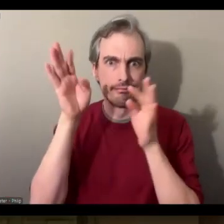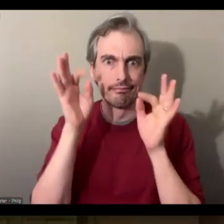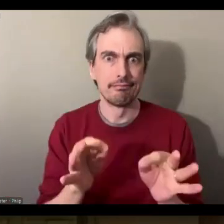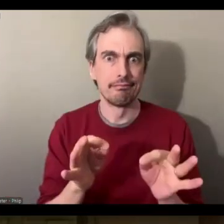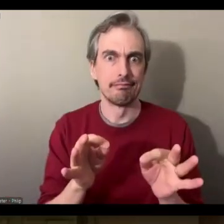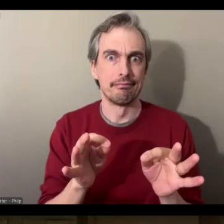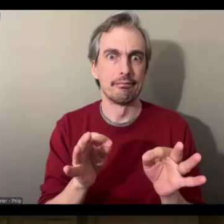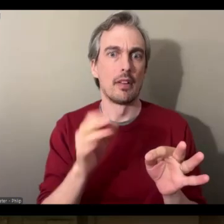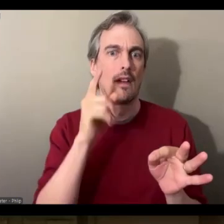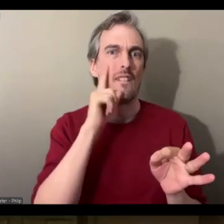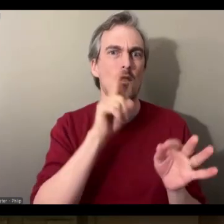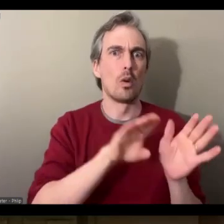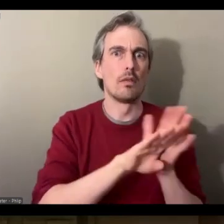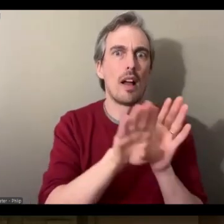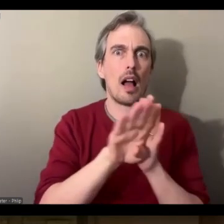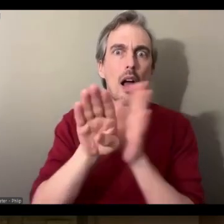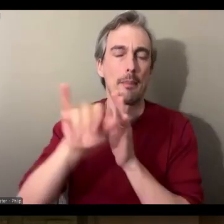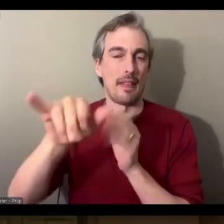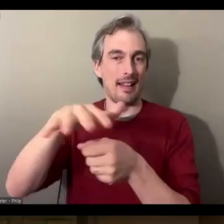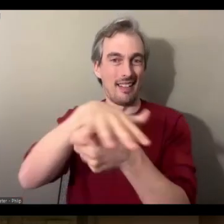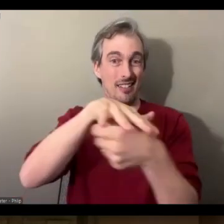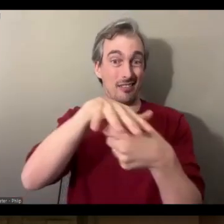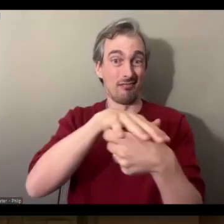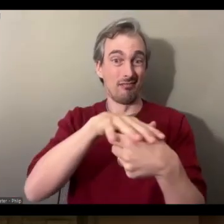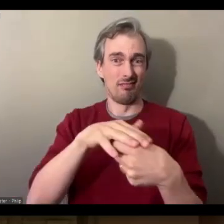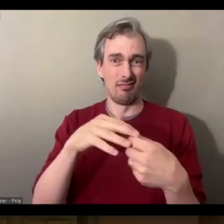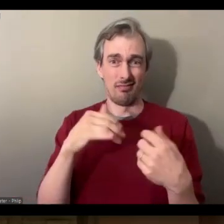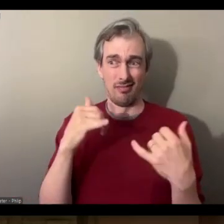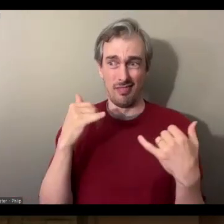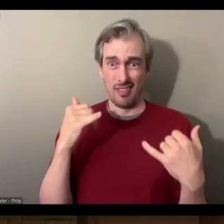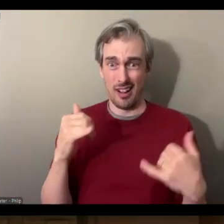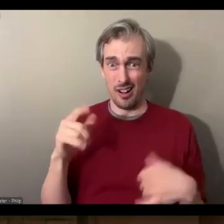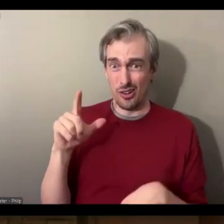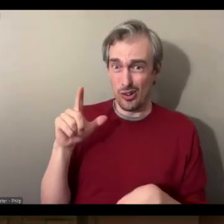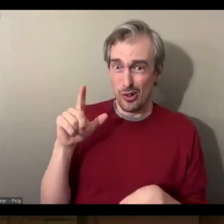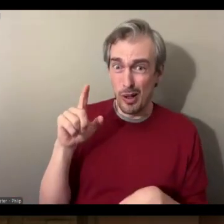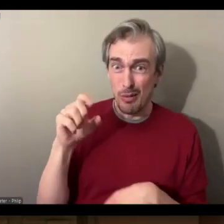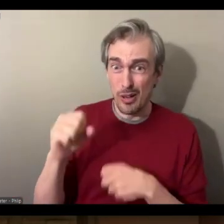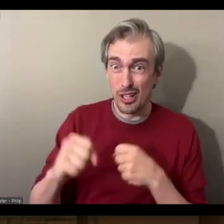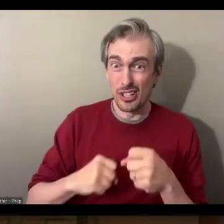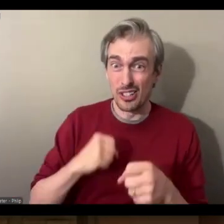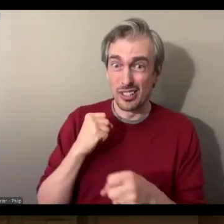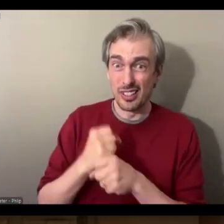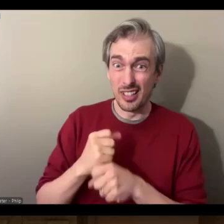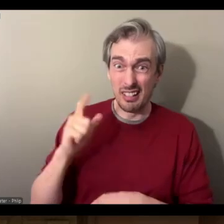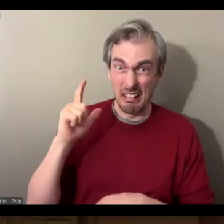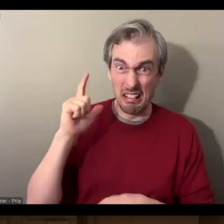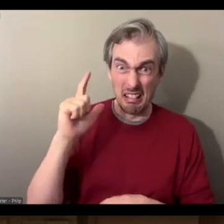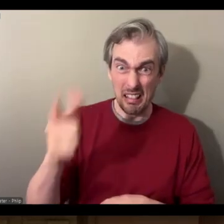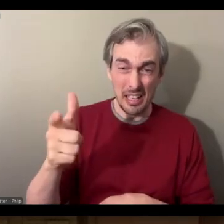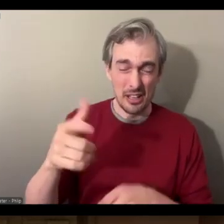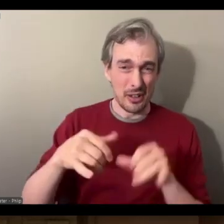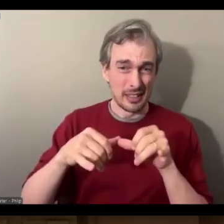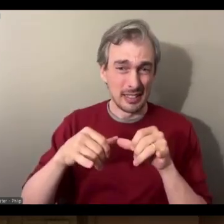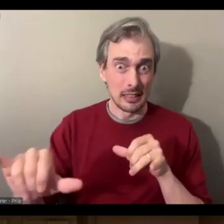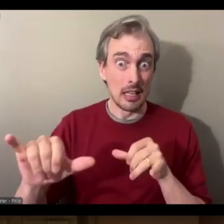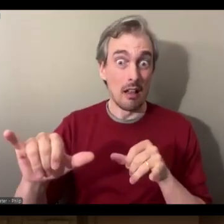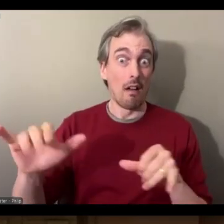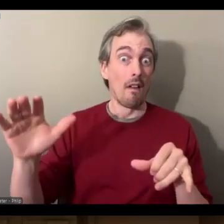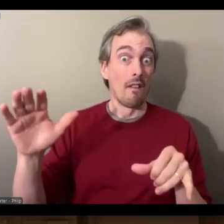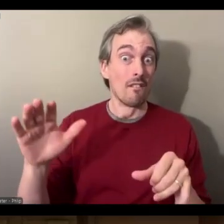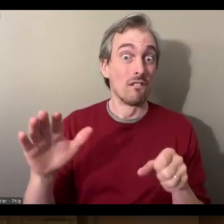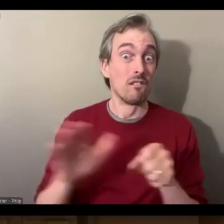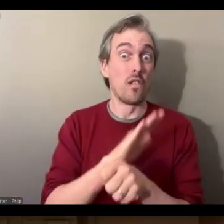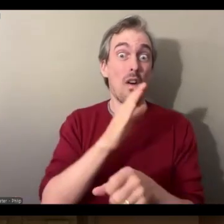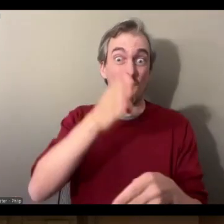and the whole area is still not fully complete. However, back in 2003, a decision was made that